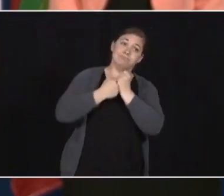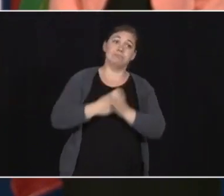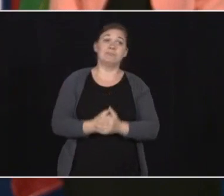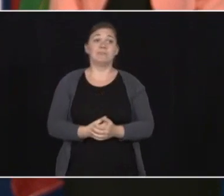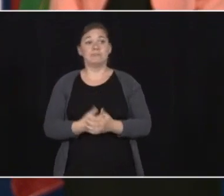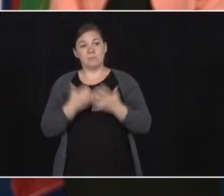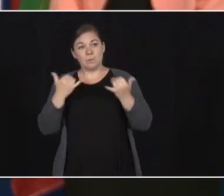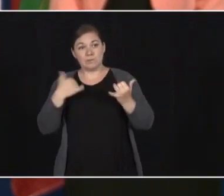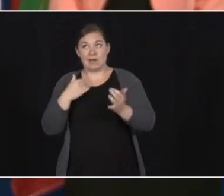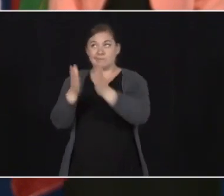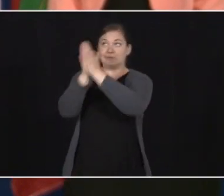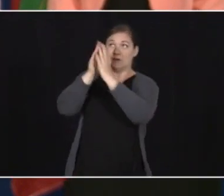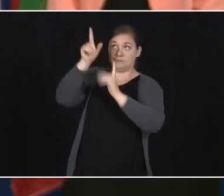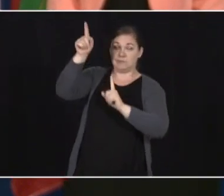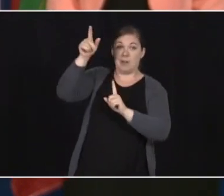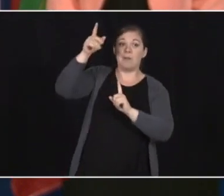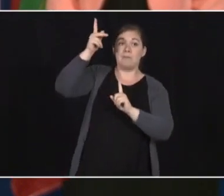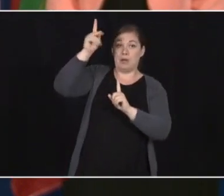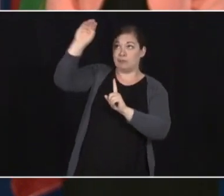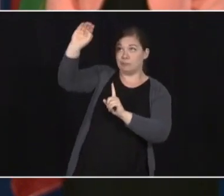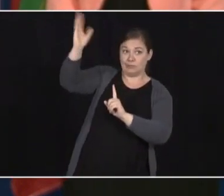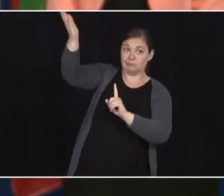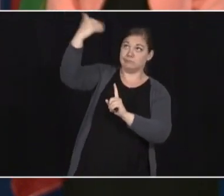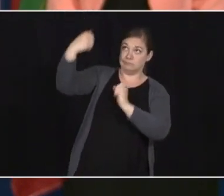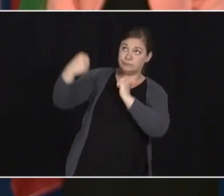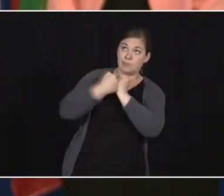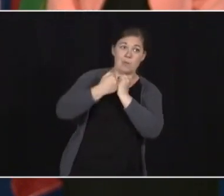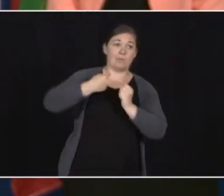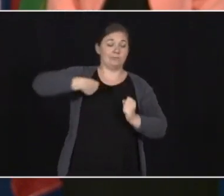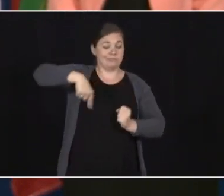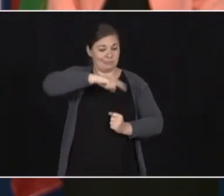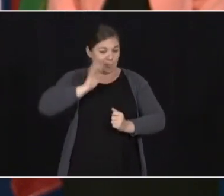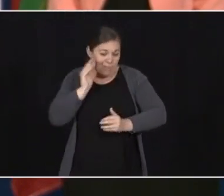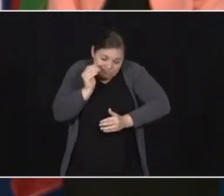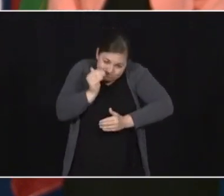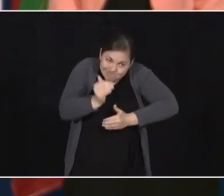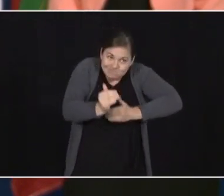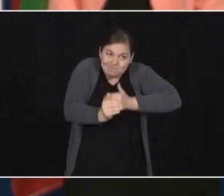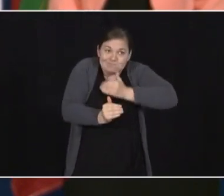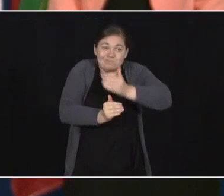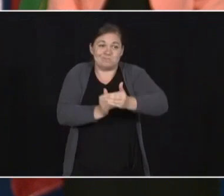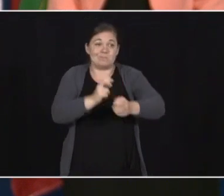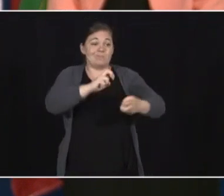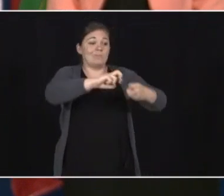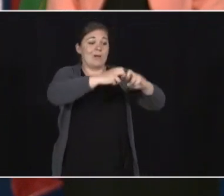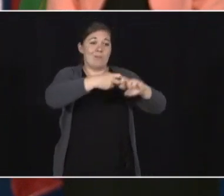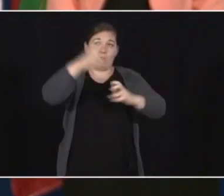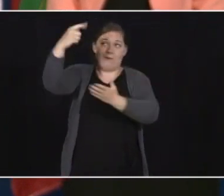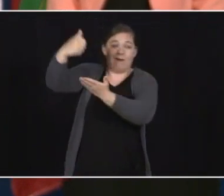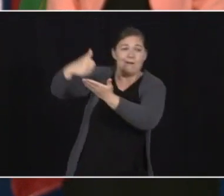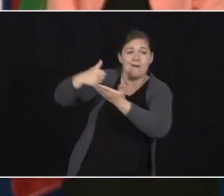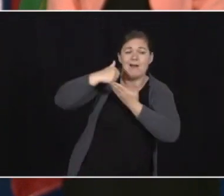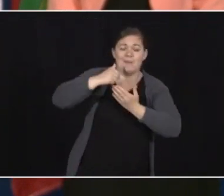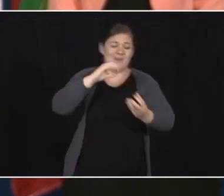at the table as a funding partner. Today, I'm calling on the Prime Minister, support us as we move forward. Help us fix this problem.